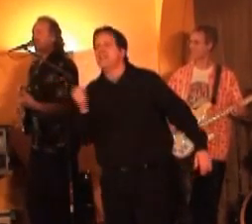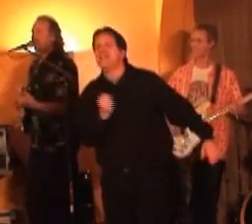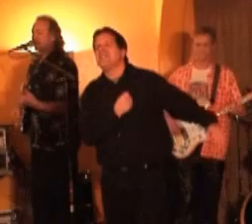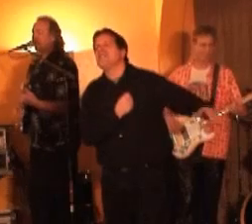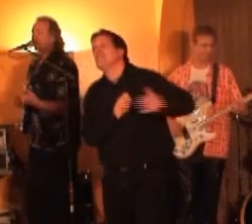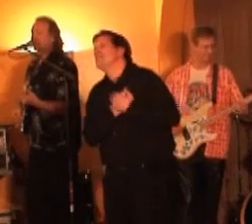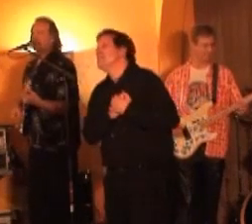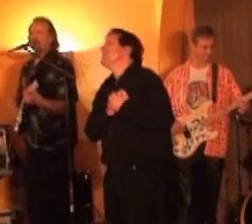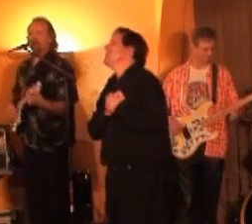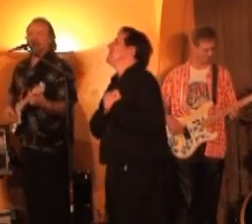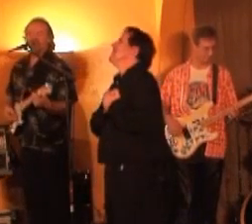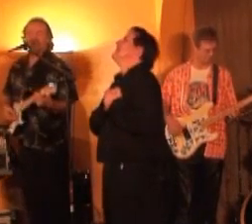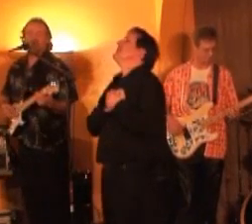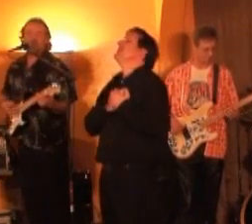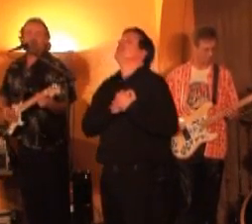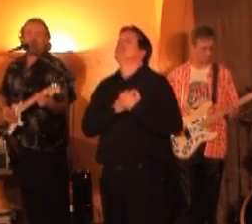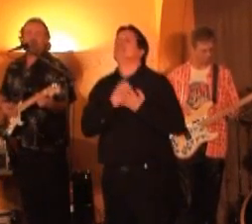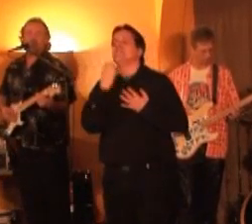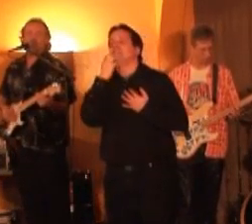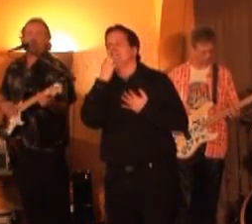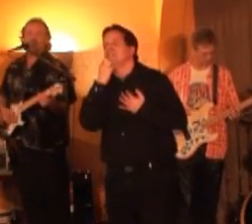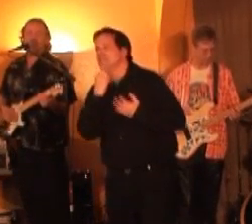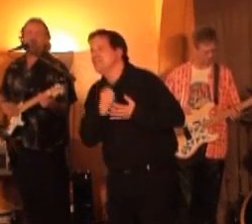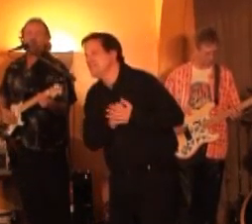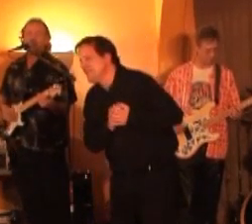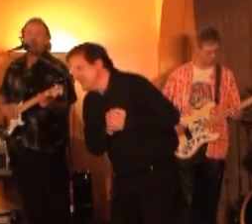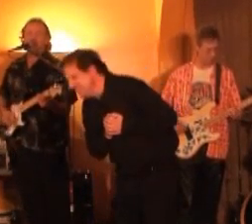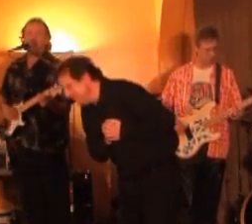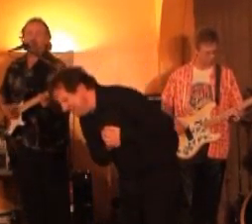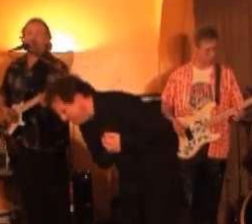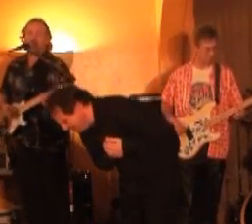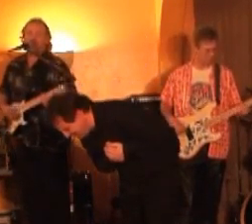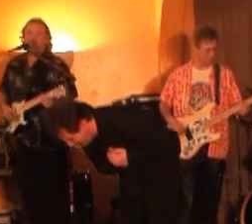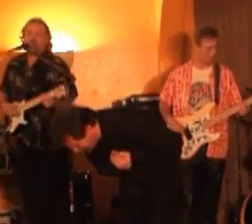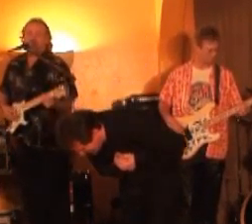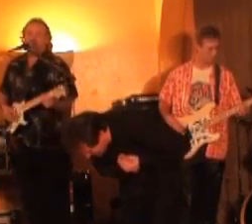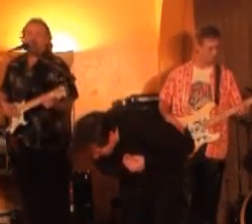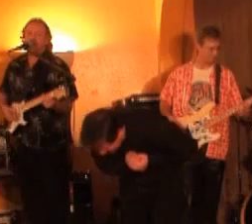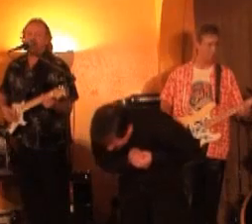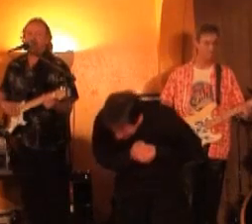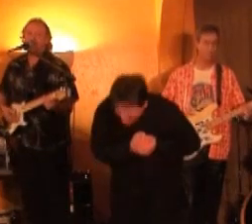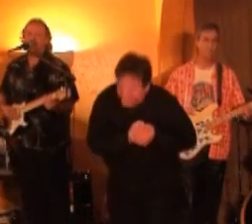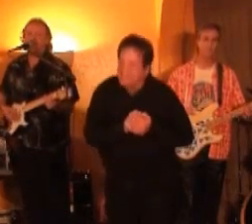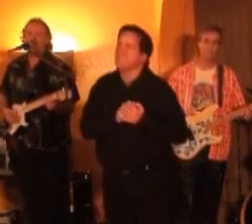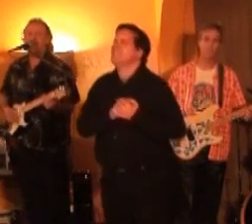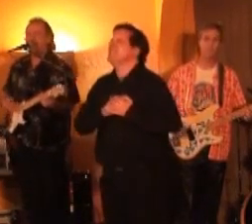in mine...